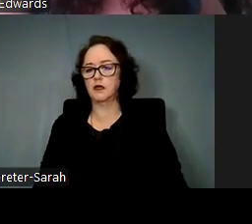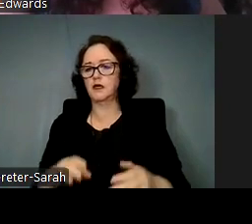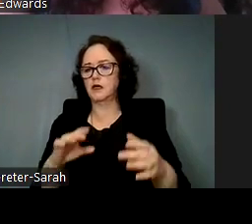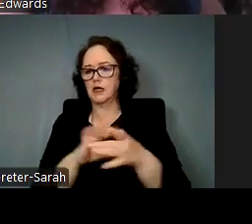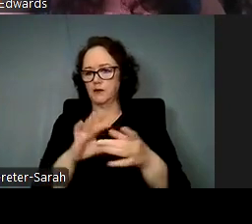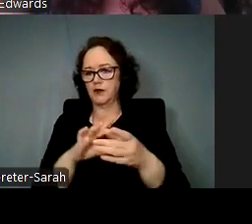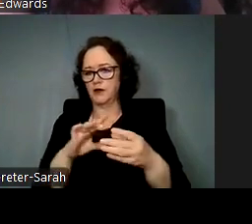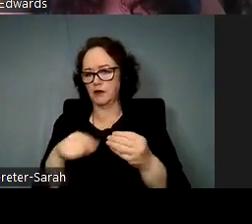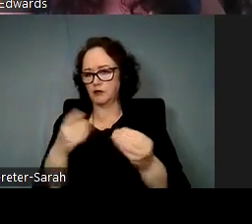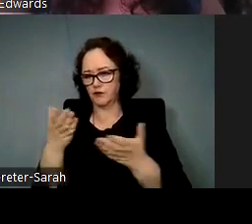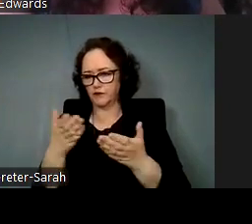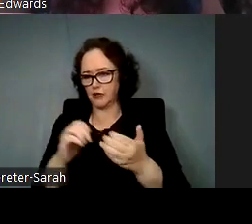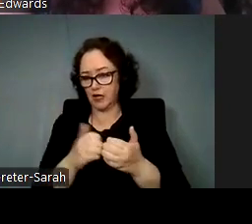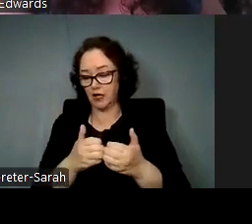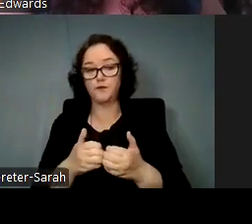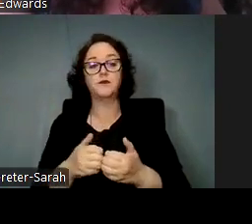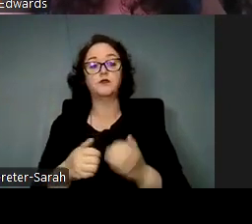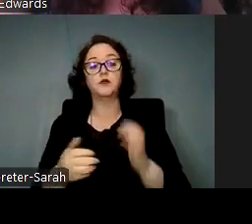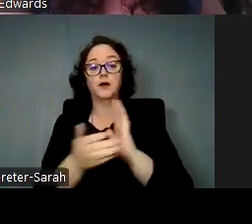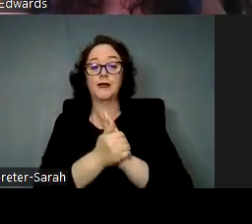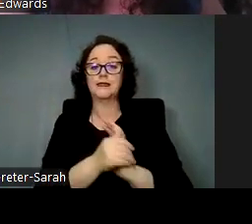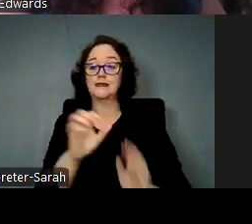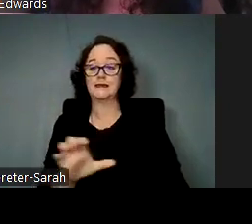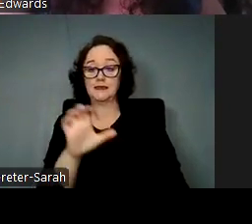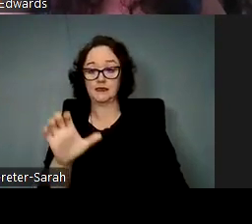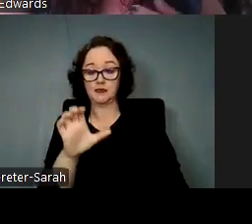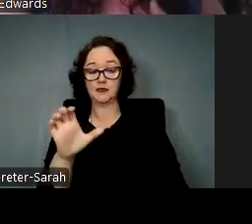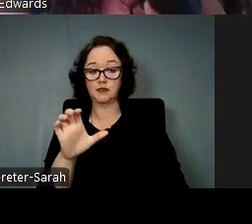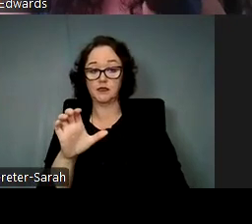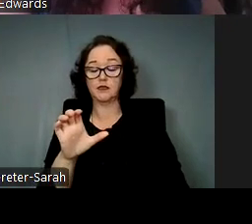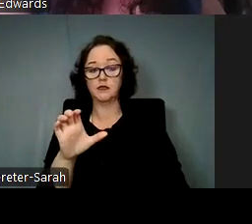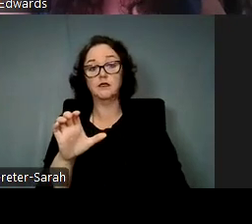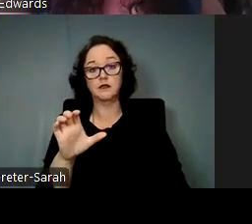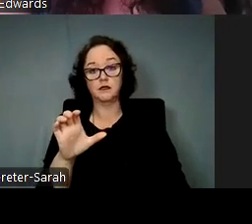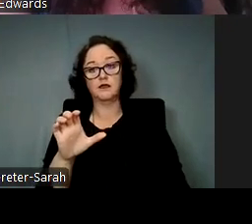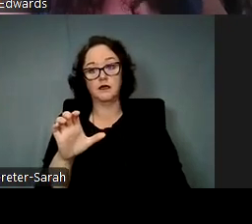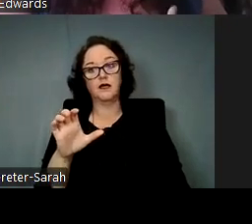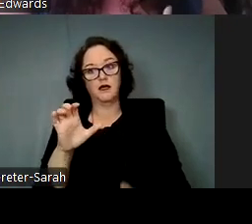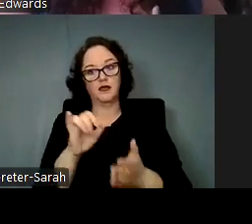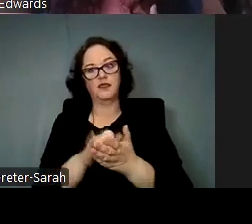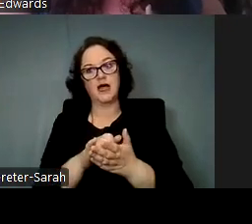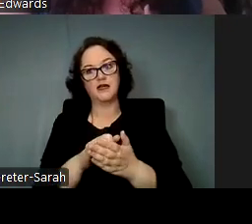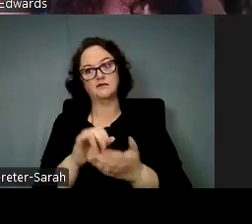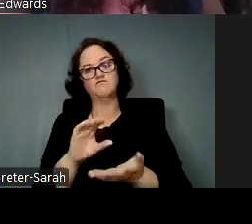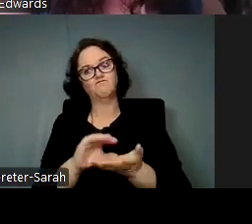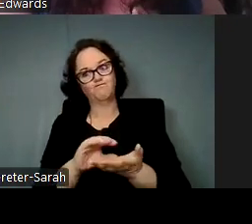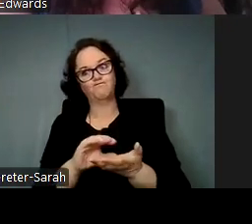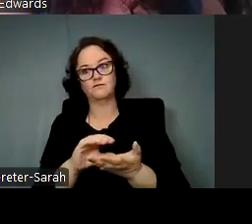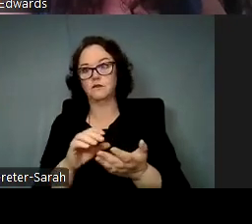Appendix C in a waiver is probably the biggest part of a waiver. It's the most number of pages. It's where the state